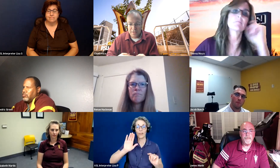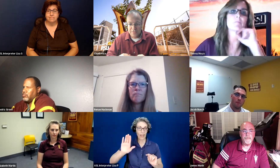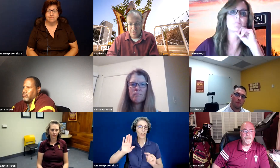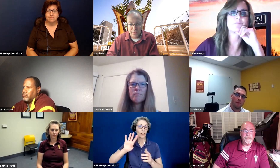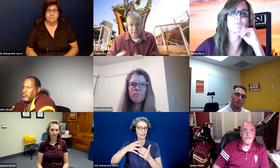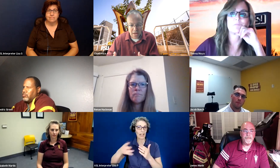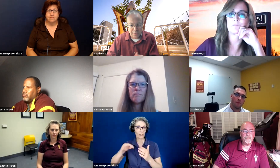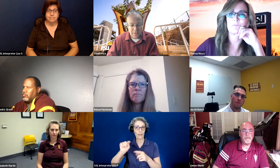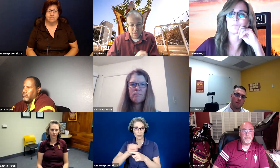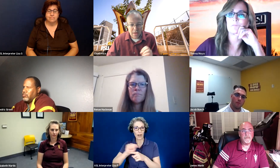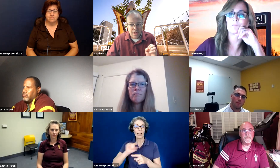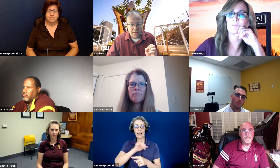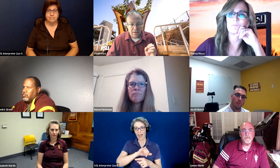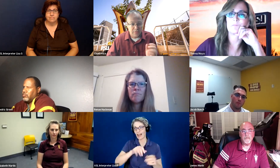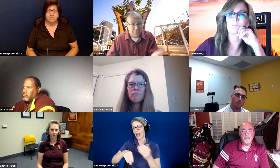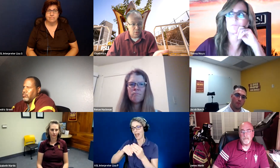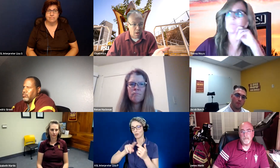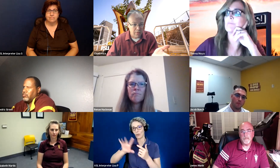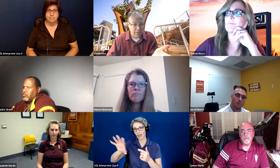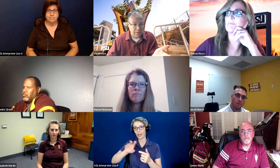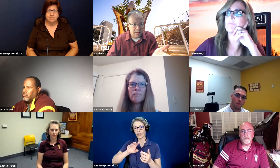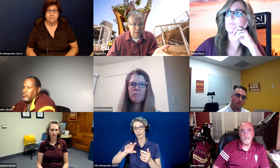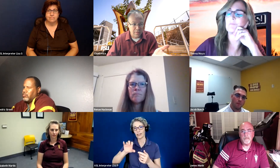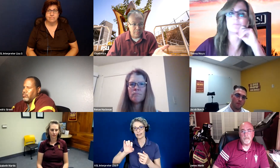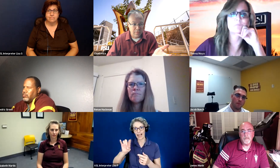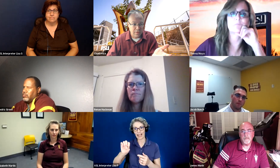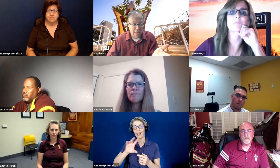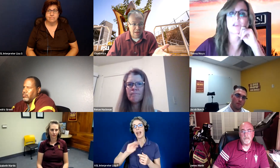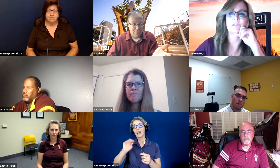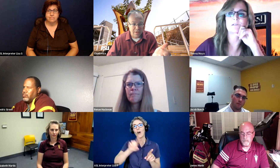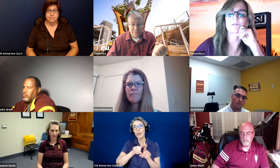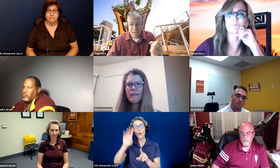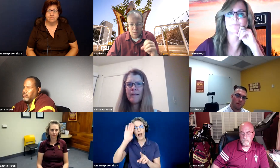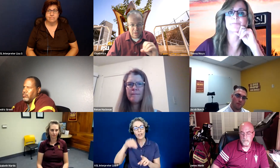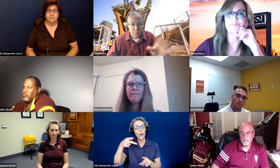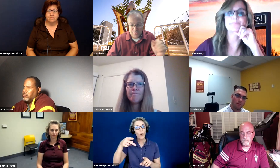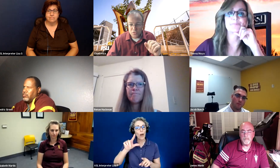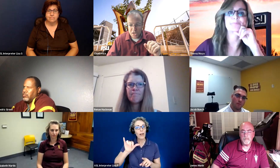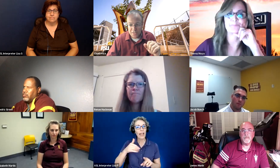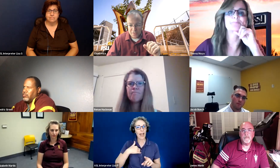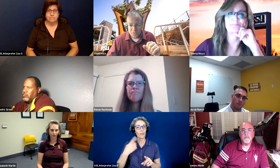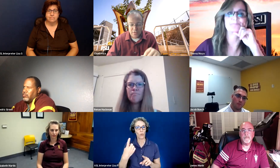that's on their site. And then also, I know Polly, they have a site where they post those trainings as well.